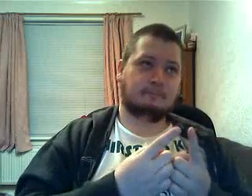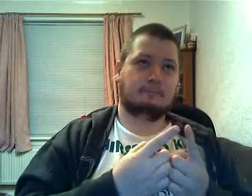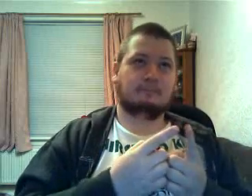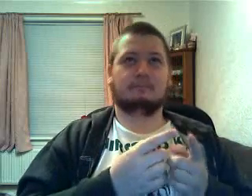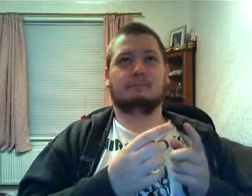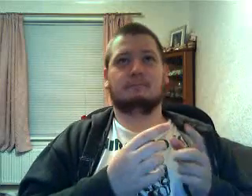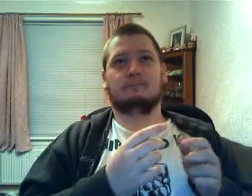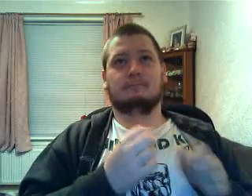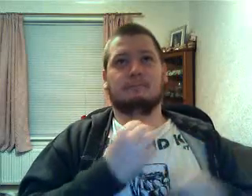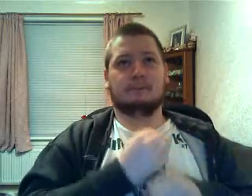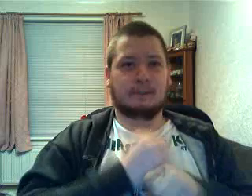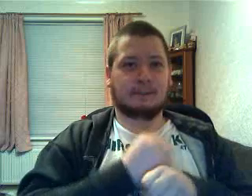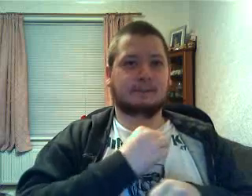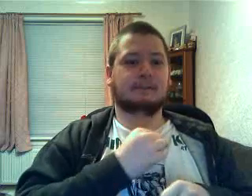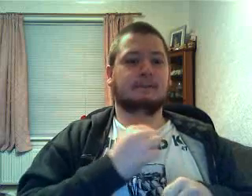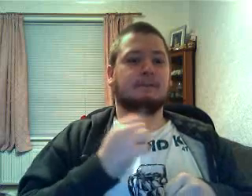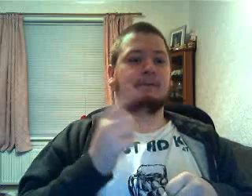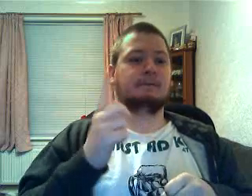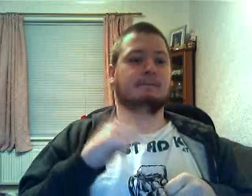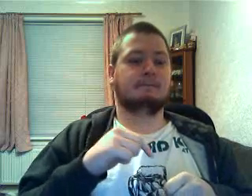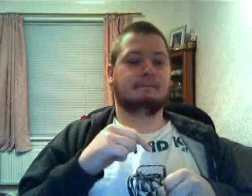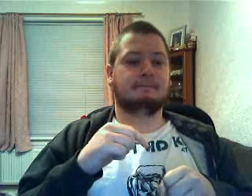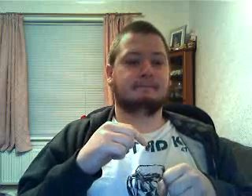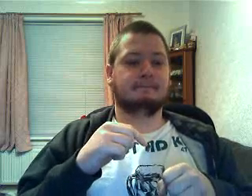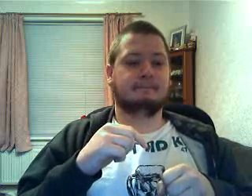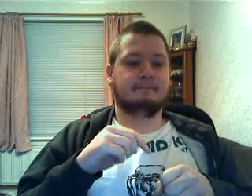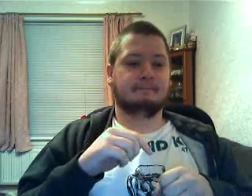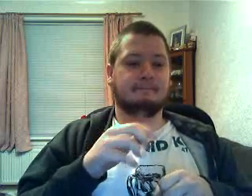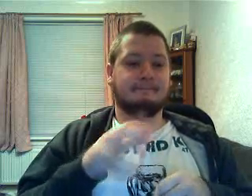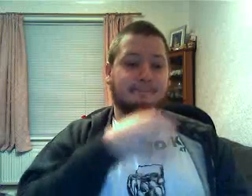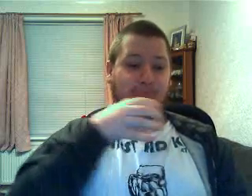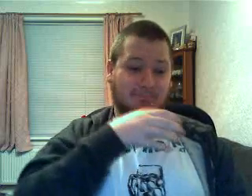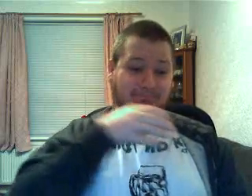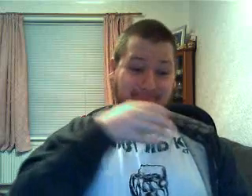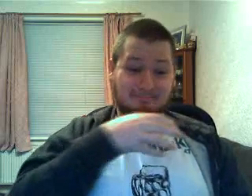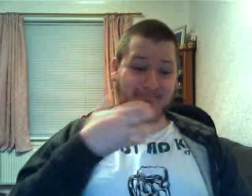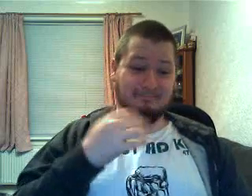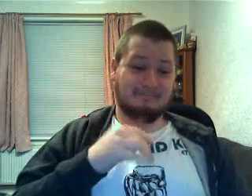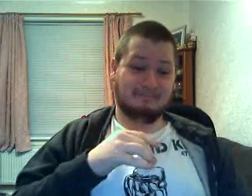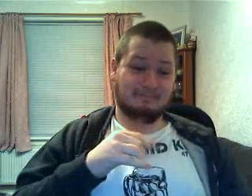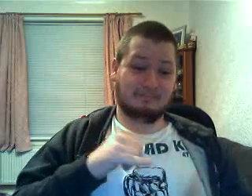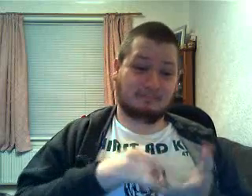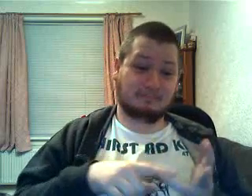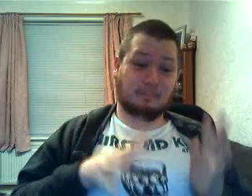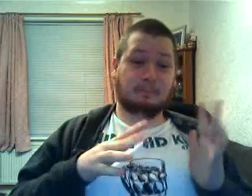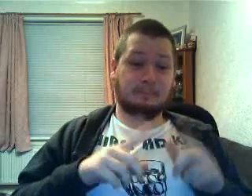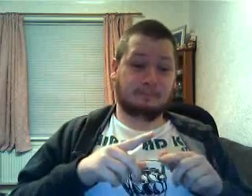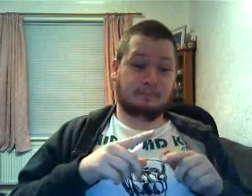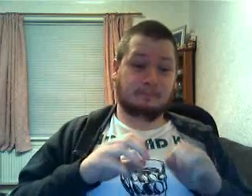videogames, and booze so...